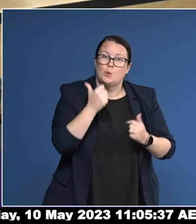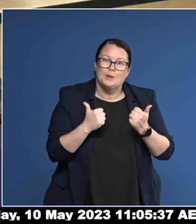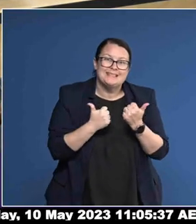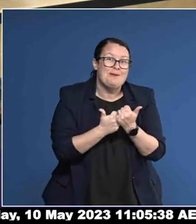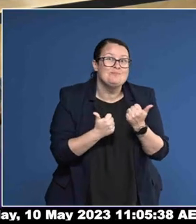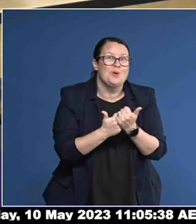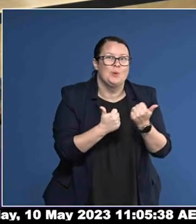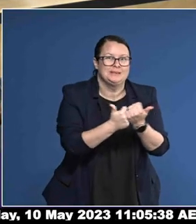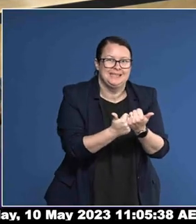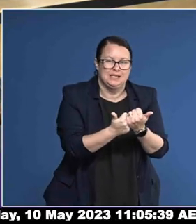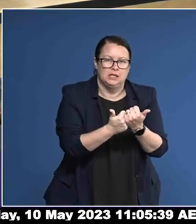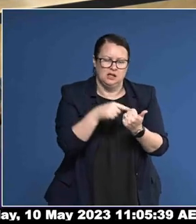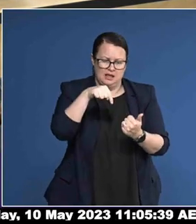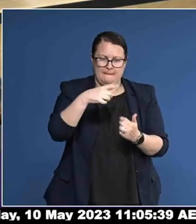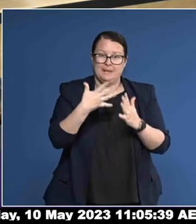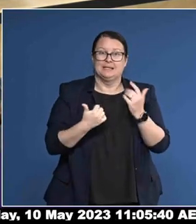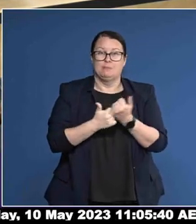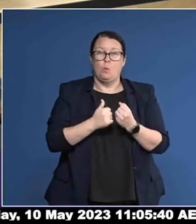needs of the children; correct? Yes.